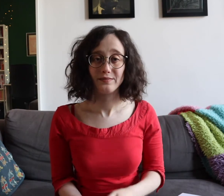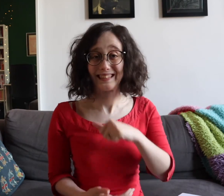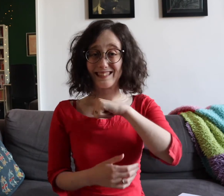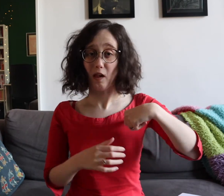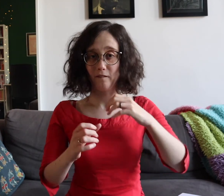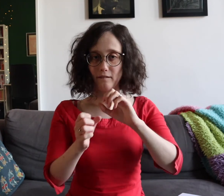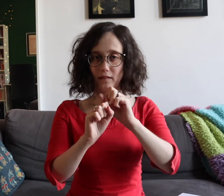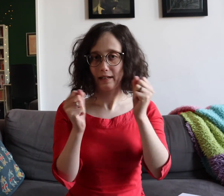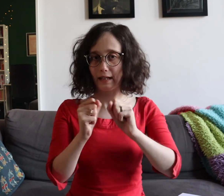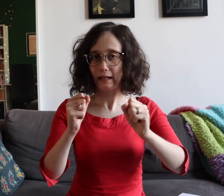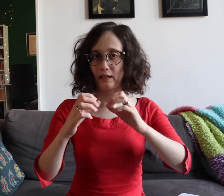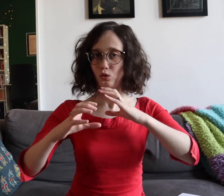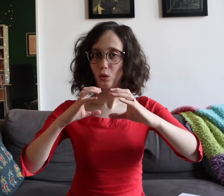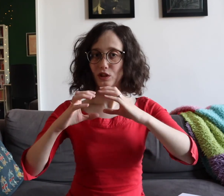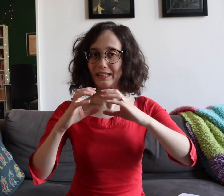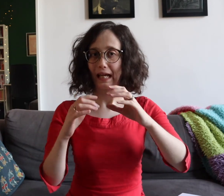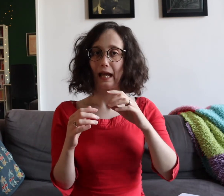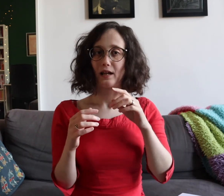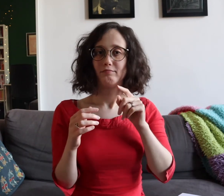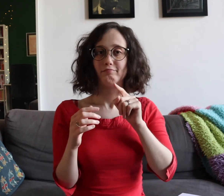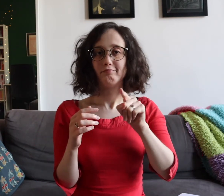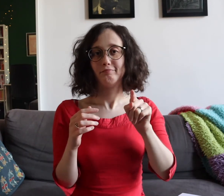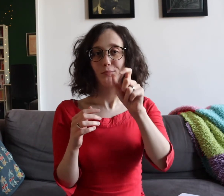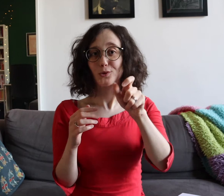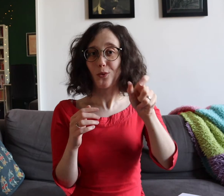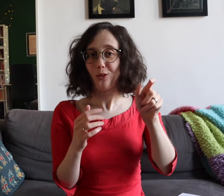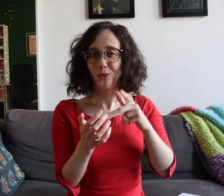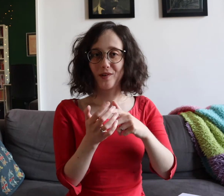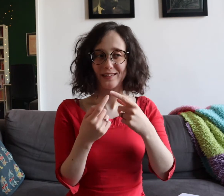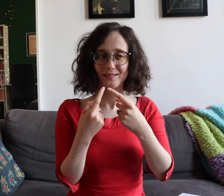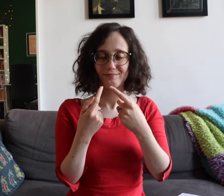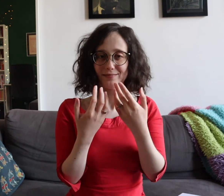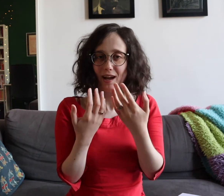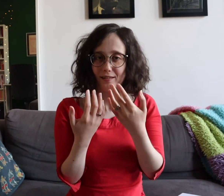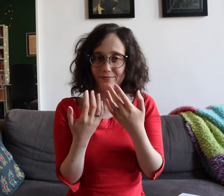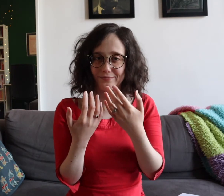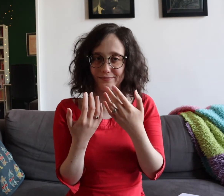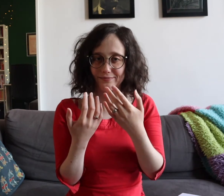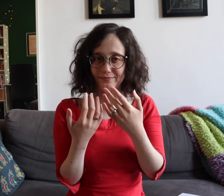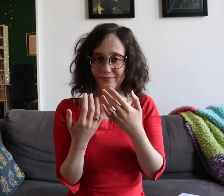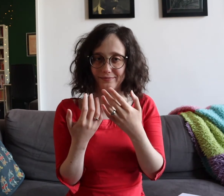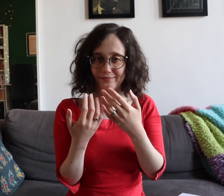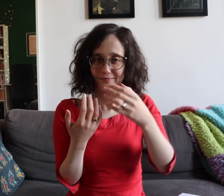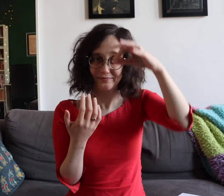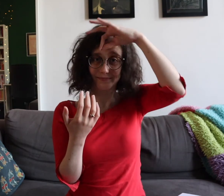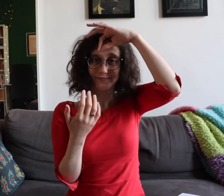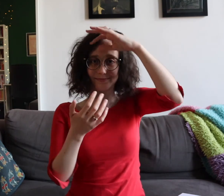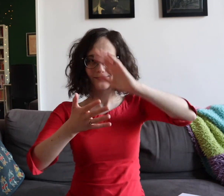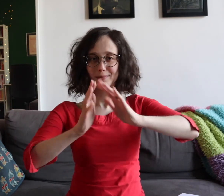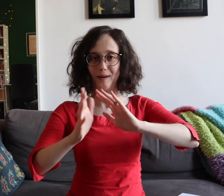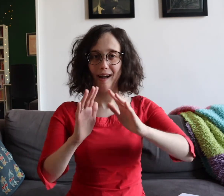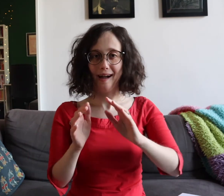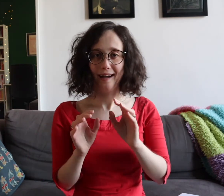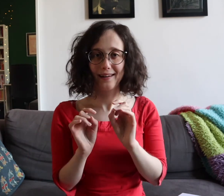Personally, I couldn't communicate with them since I knew absolutely no signs,